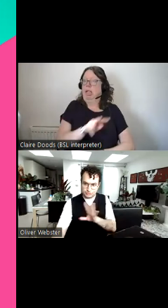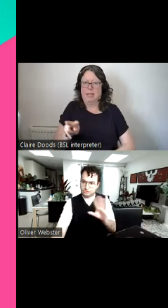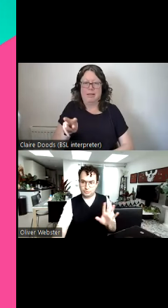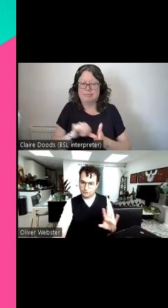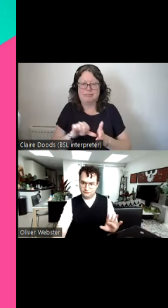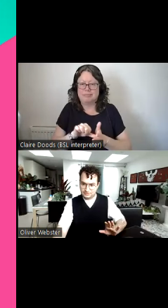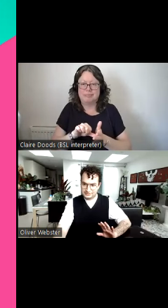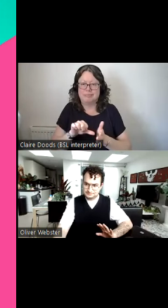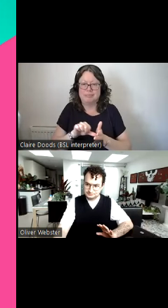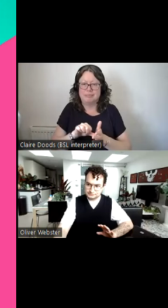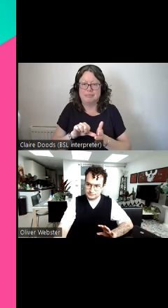Don't jump all over the place.